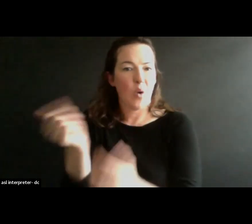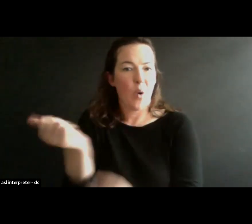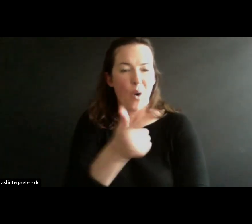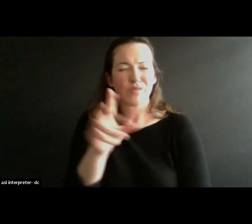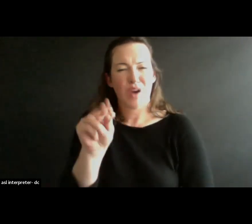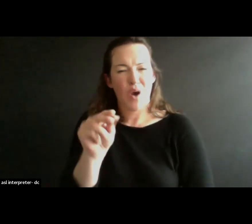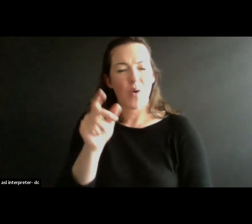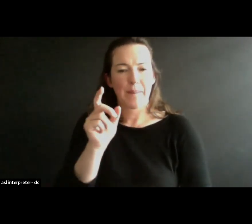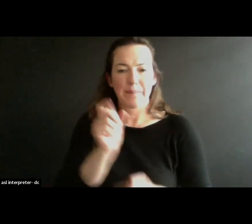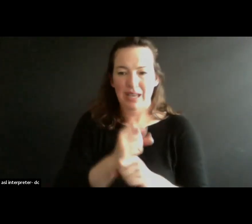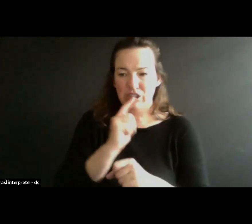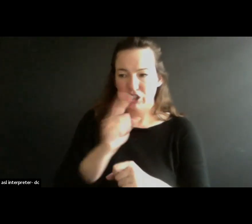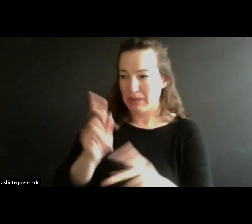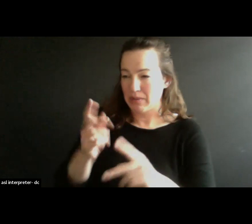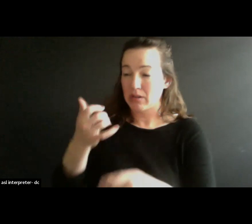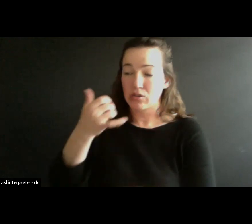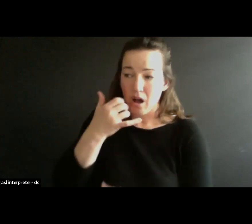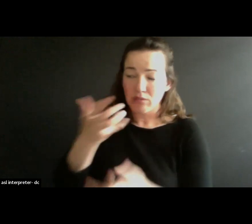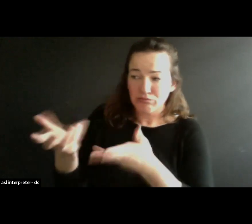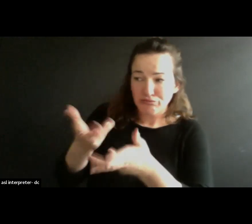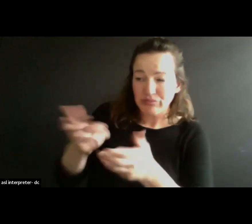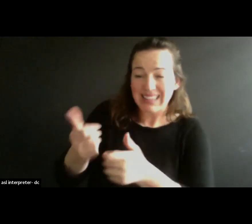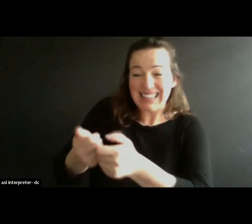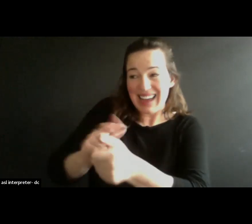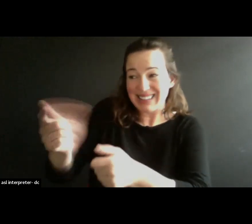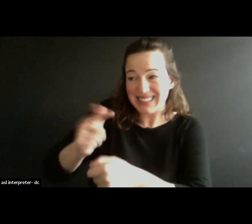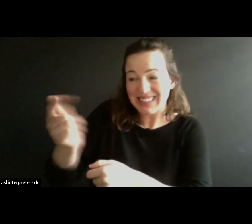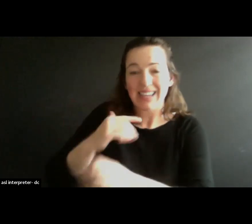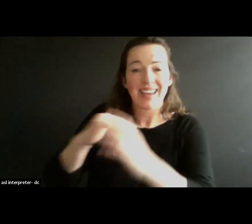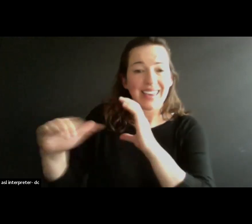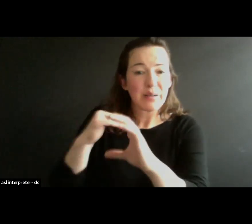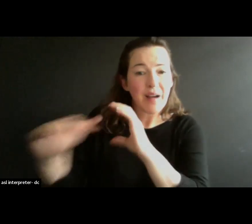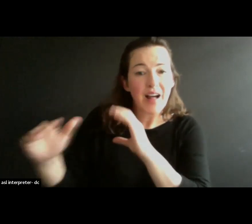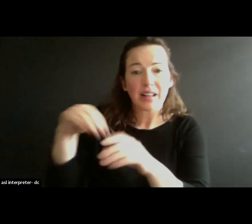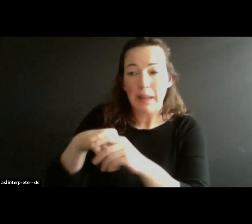people interact with us on the phone via text message email in person when possible. And